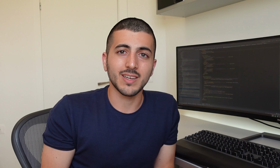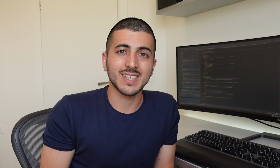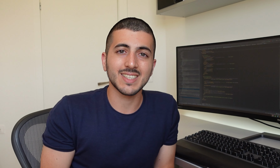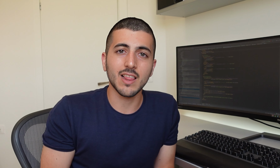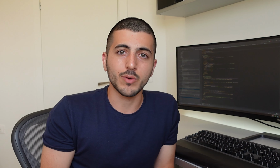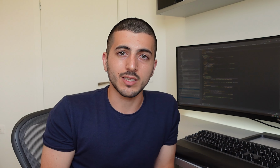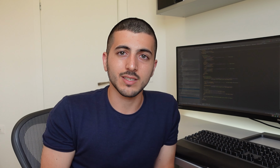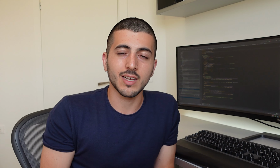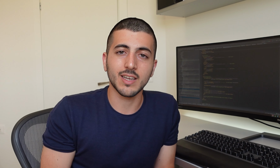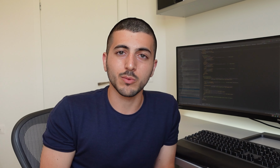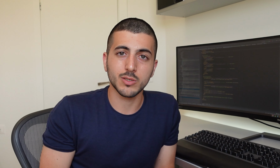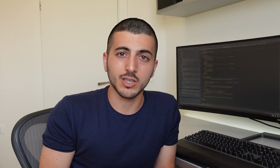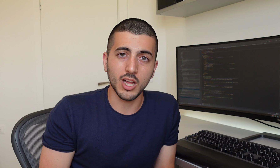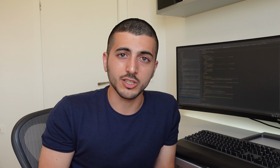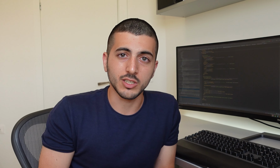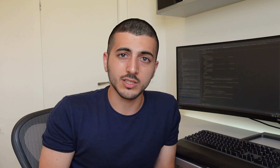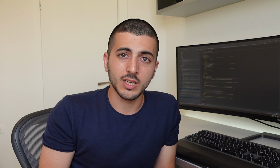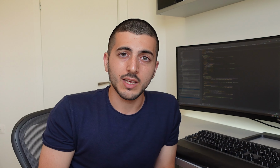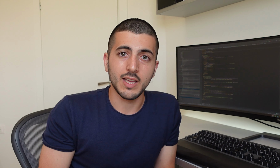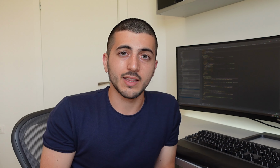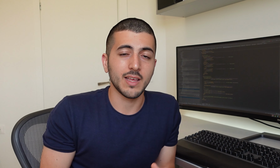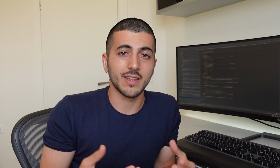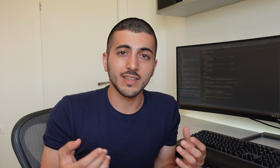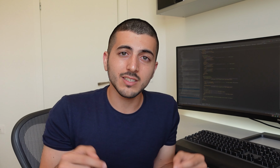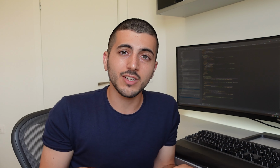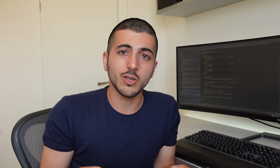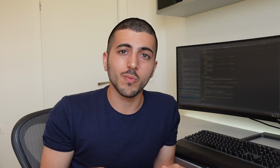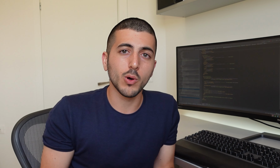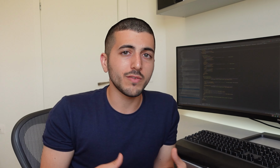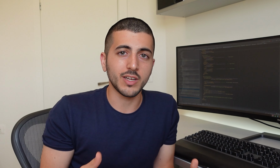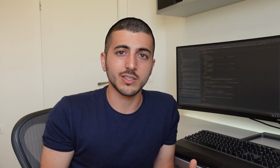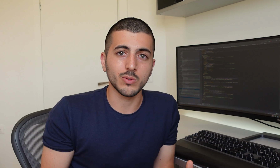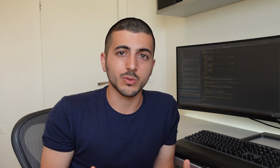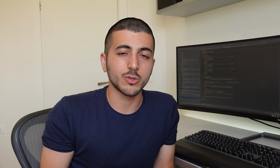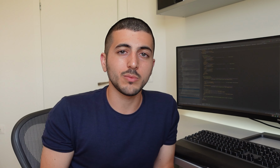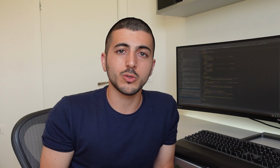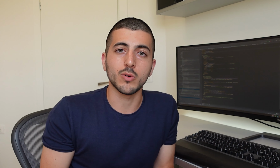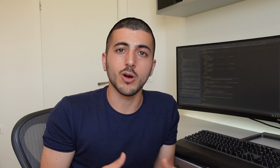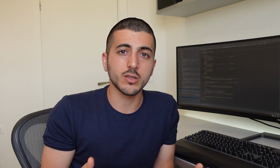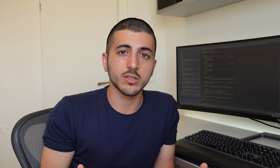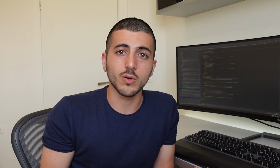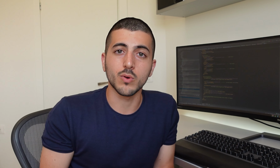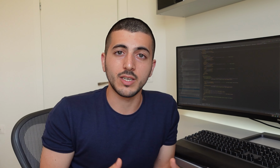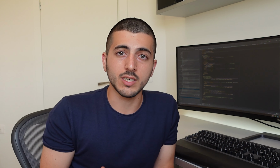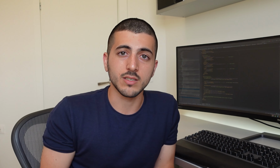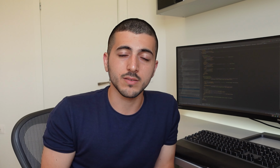can accelerate sign language technologies and that this video motivates you to contribute your models or ideas.